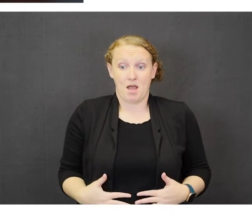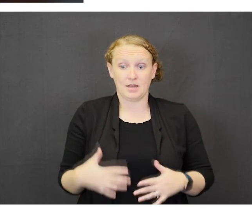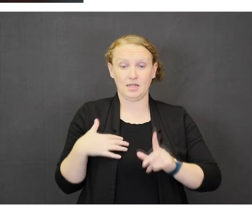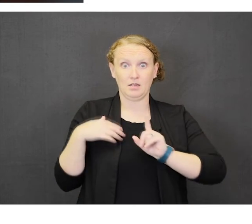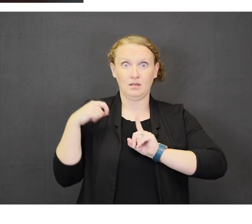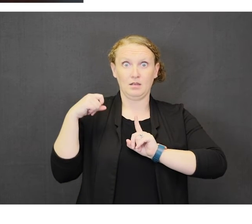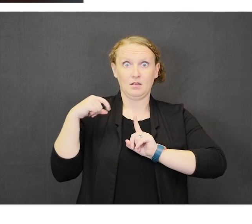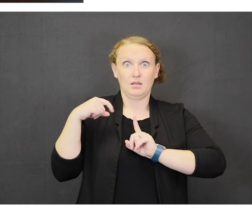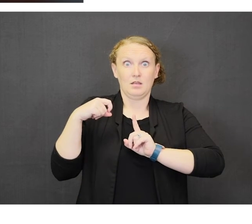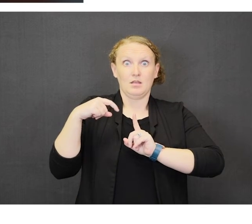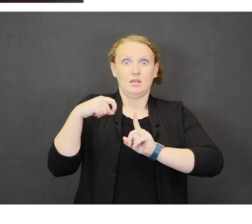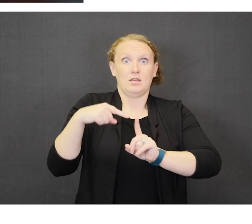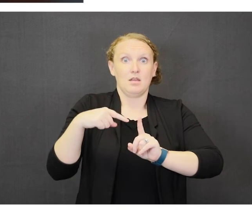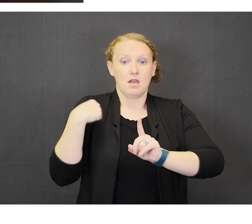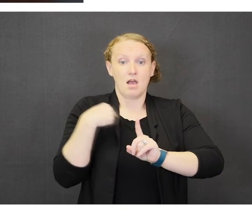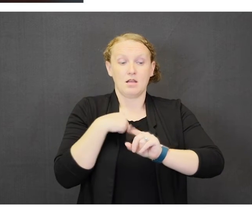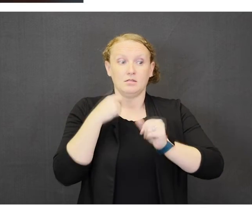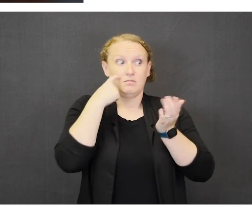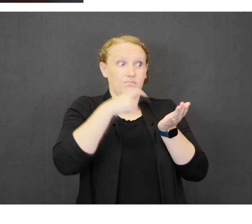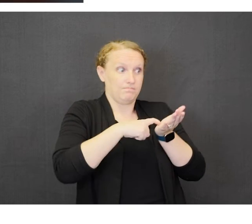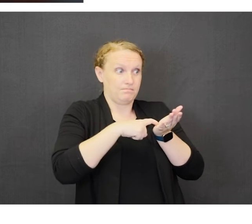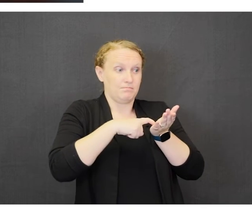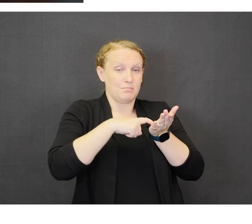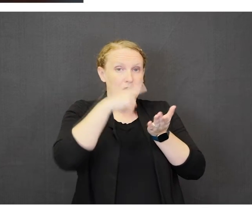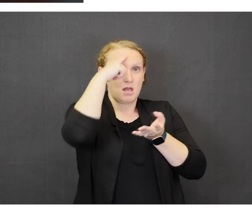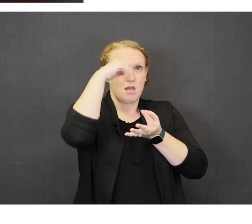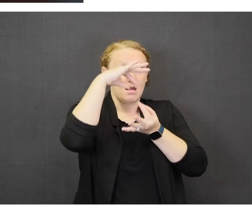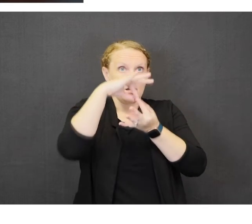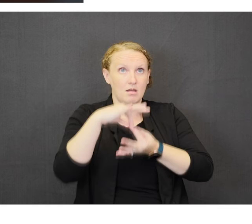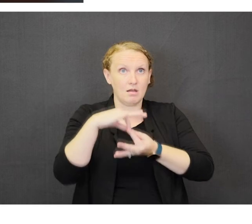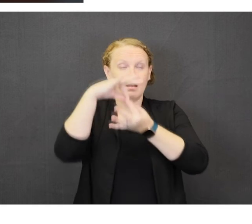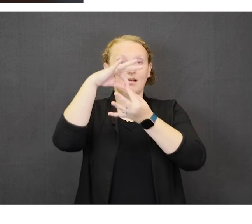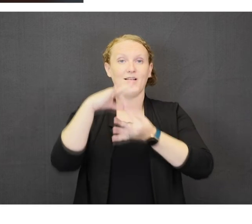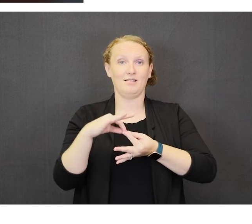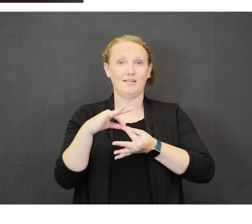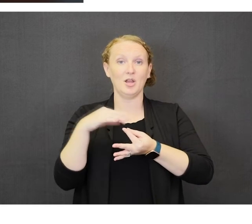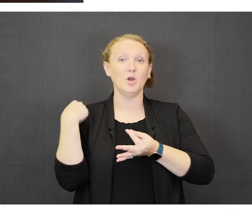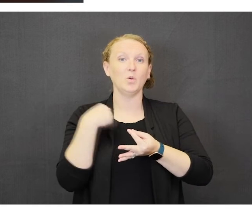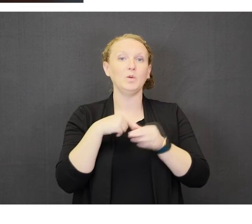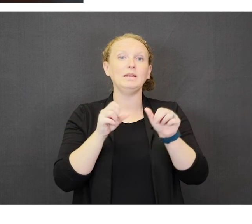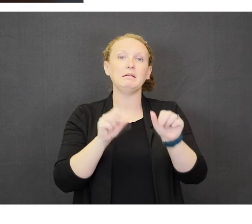allows us to begin to respond instead of react